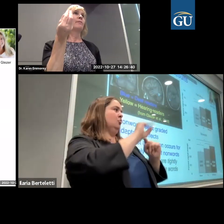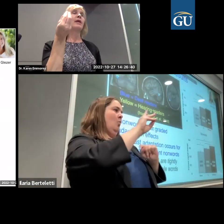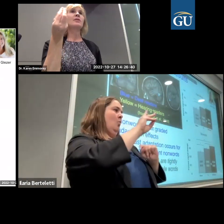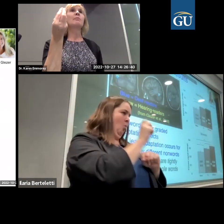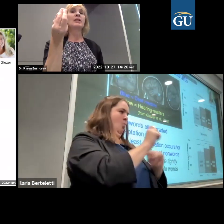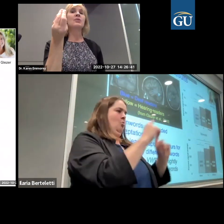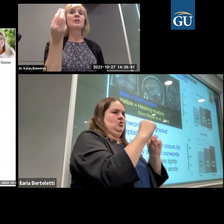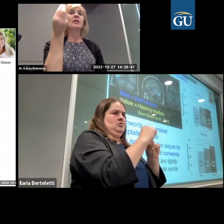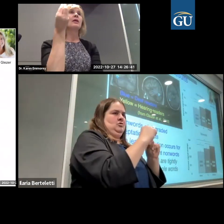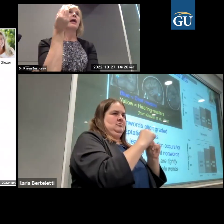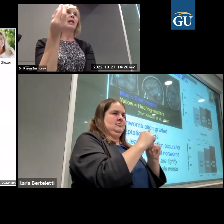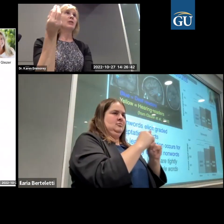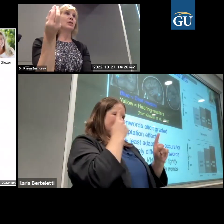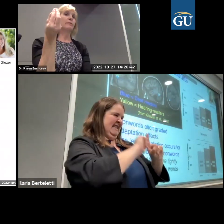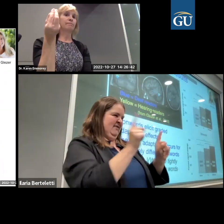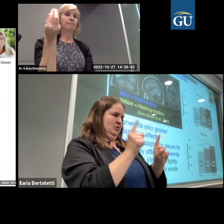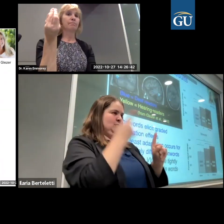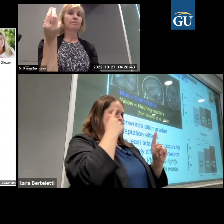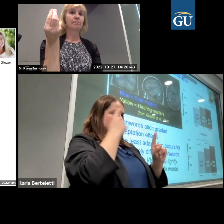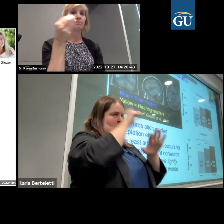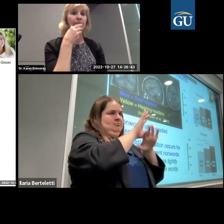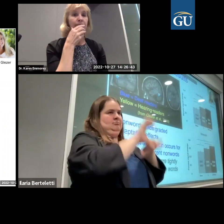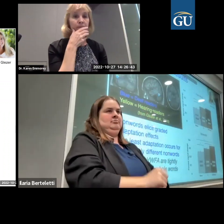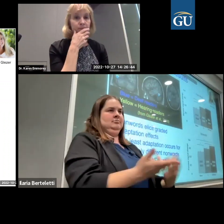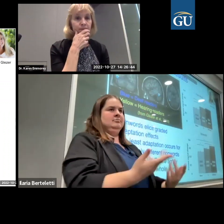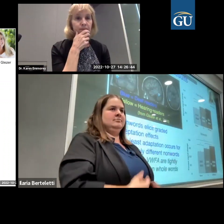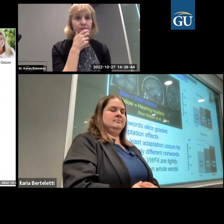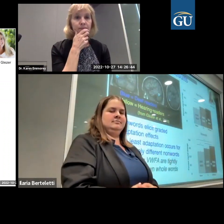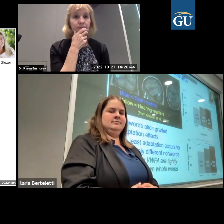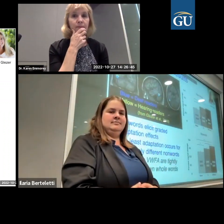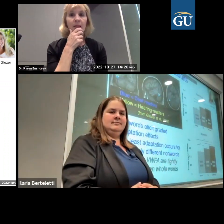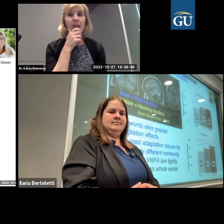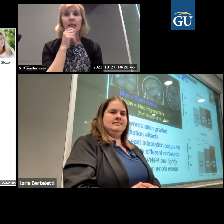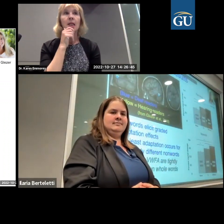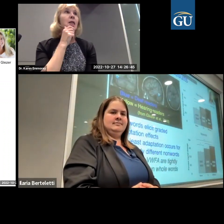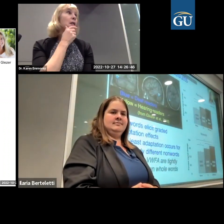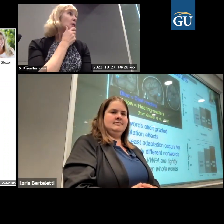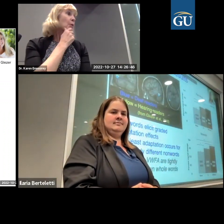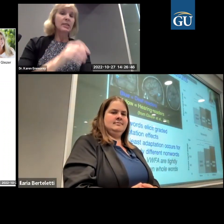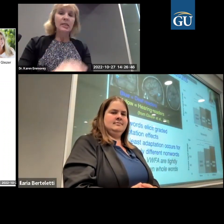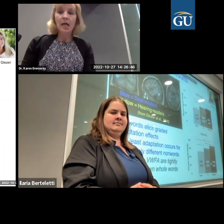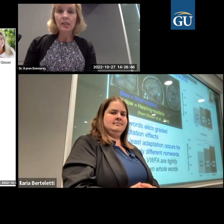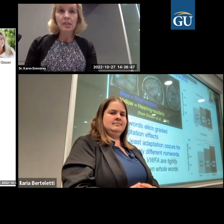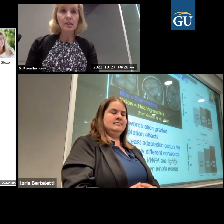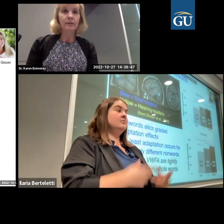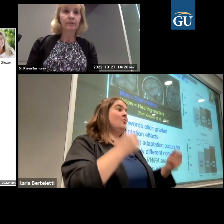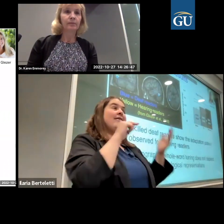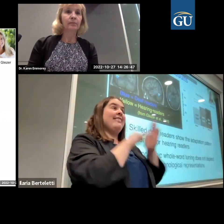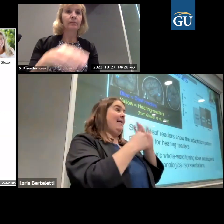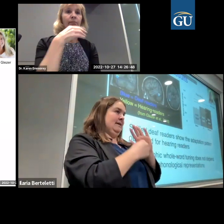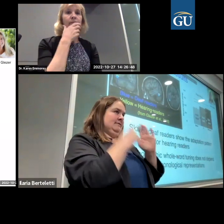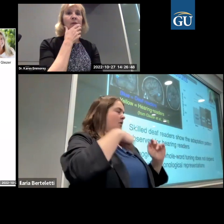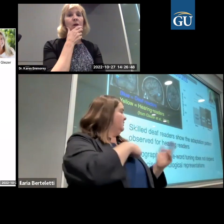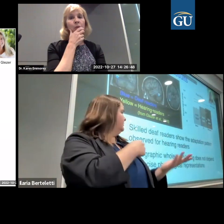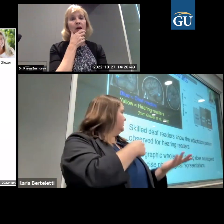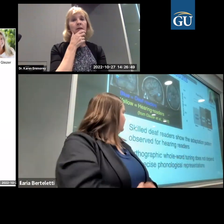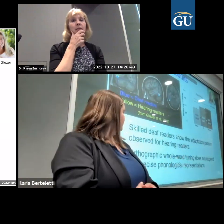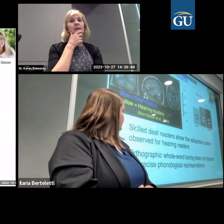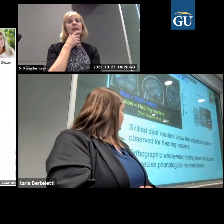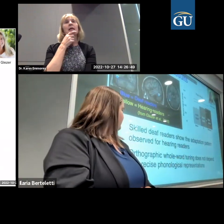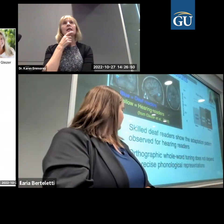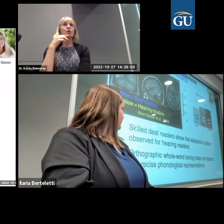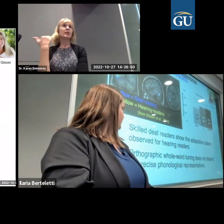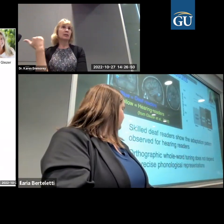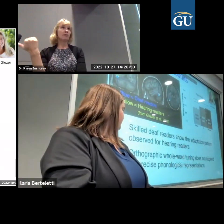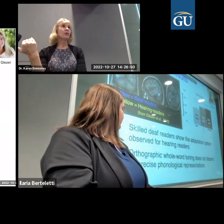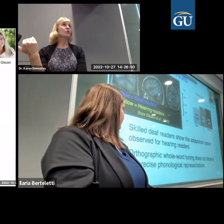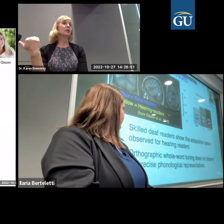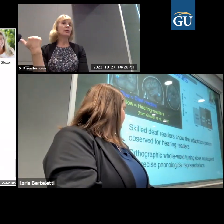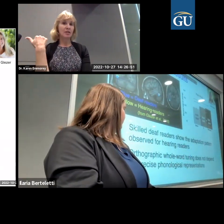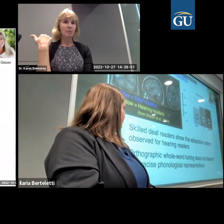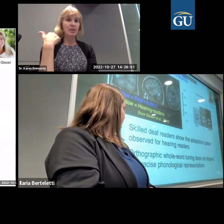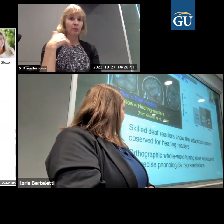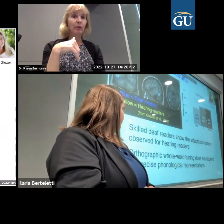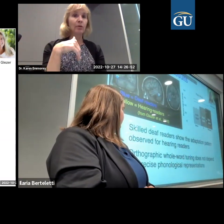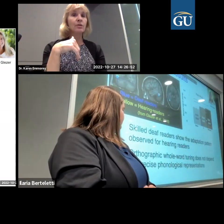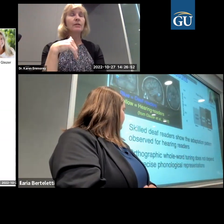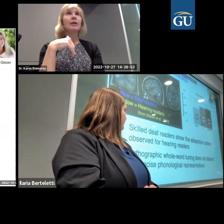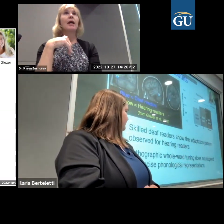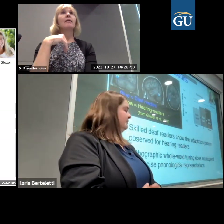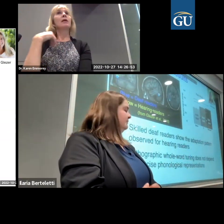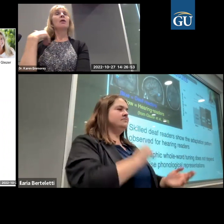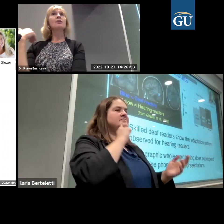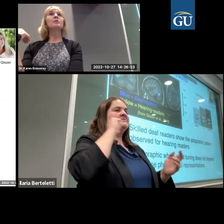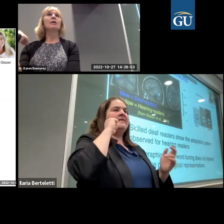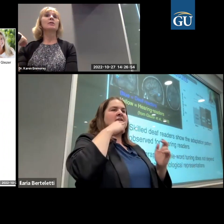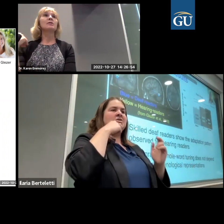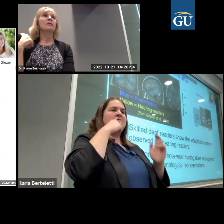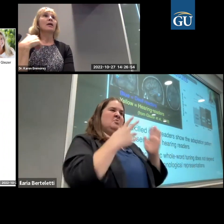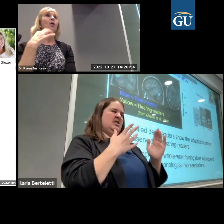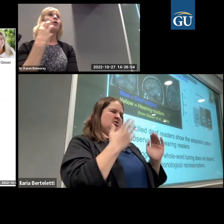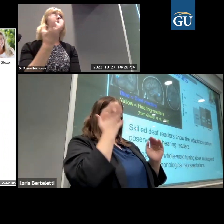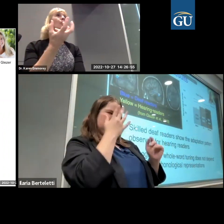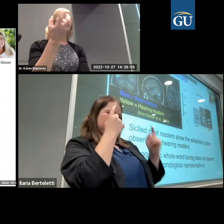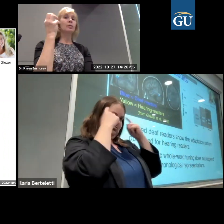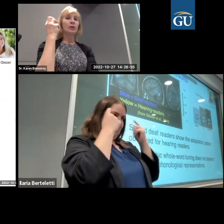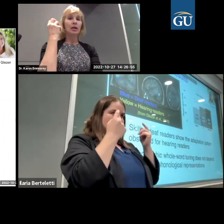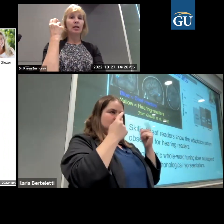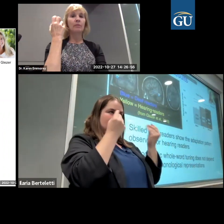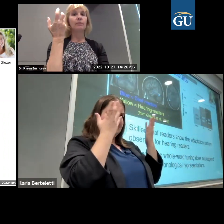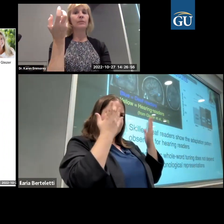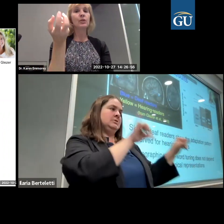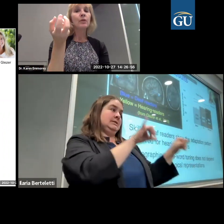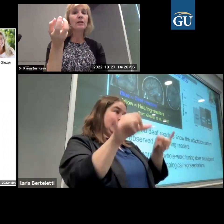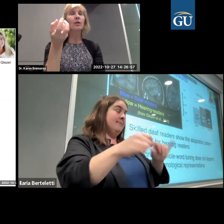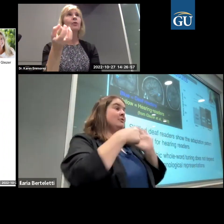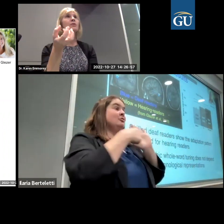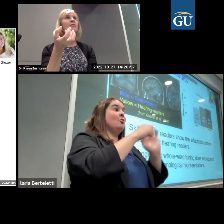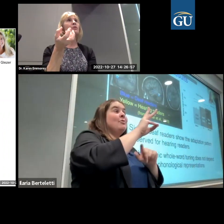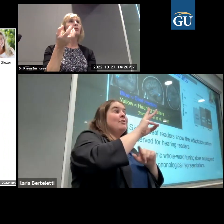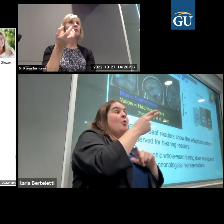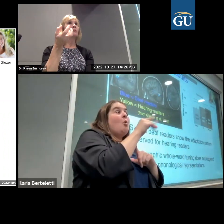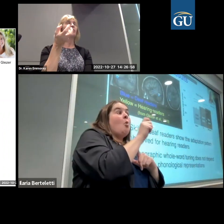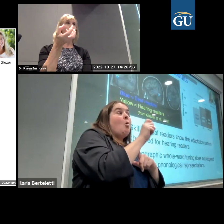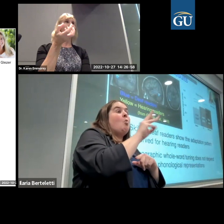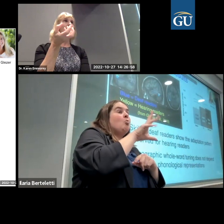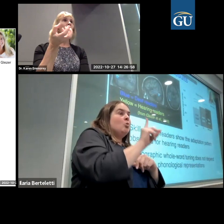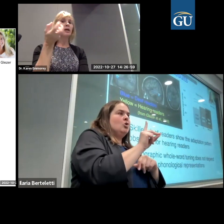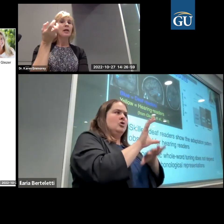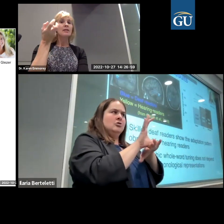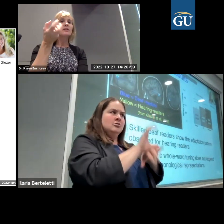it shows that deaf readers look the same as hearing meters, and it also tells us that that whole word um tuning that occurs in the visual word from area does not depend on skilled phonological awareness or on precise phonological representations. You might have thought that that you really have to have